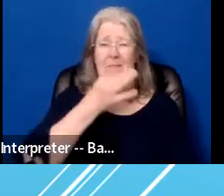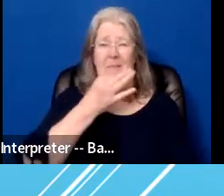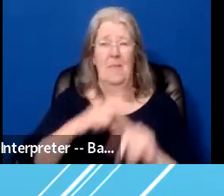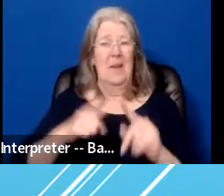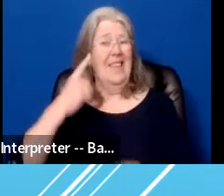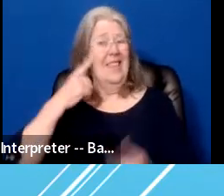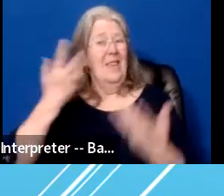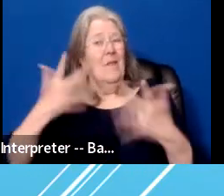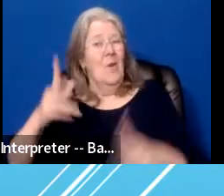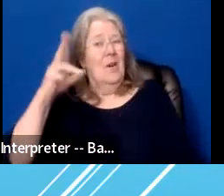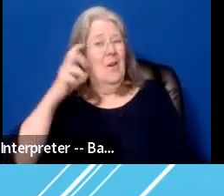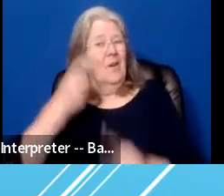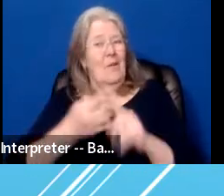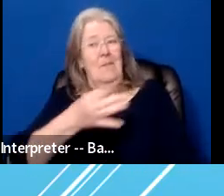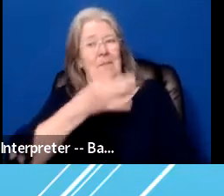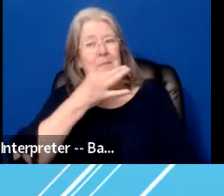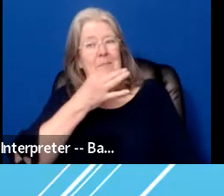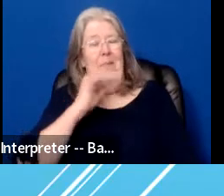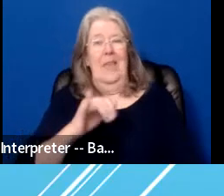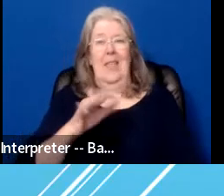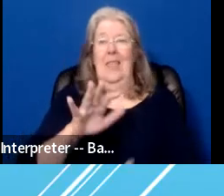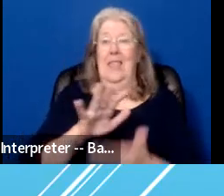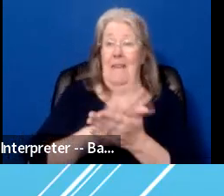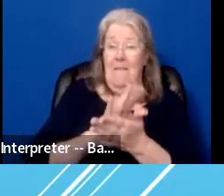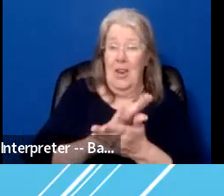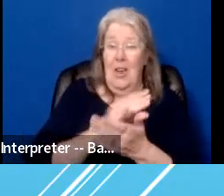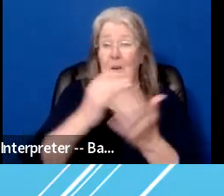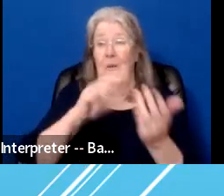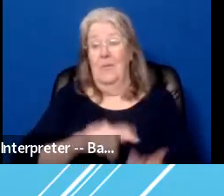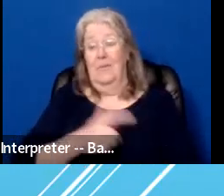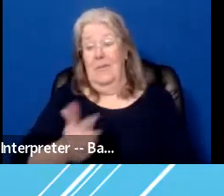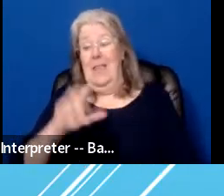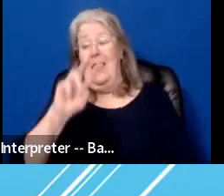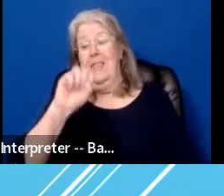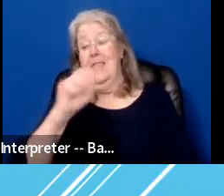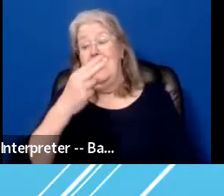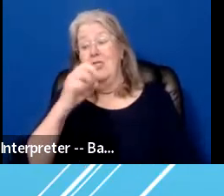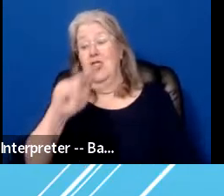You've -- the video that you showed early on and then Shannon. I mean they're the experts so they've lived it.